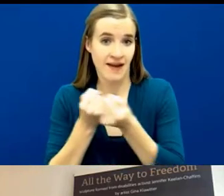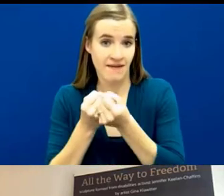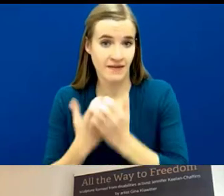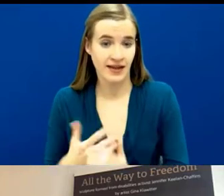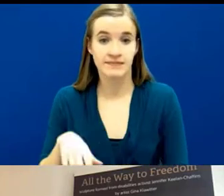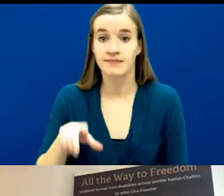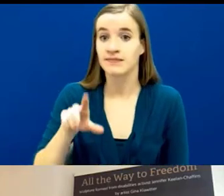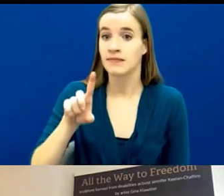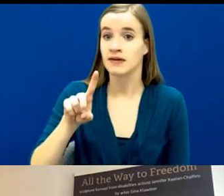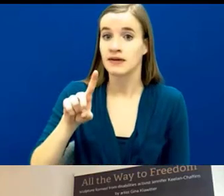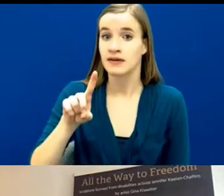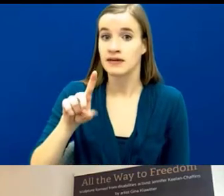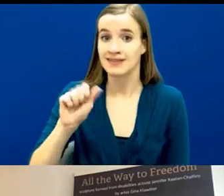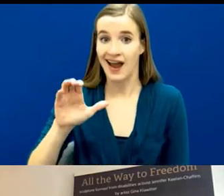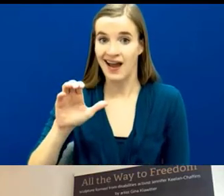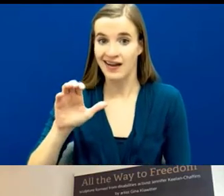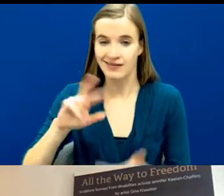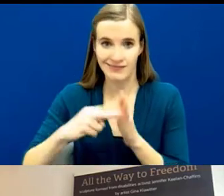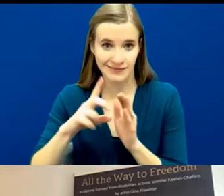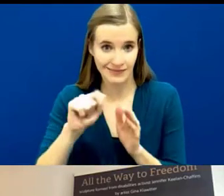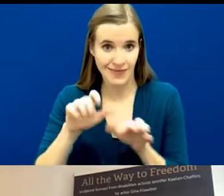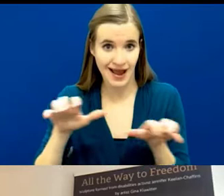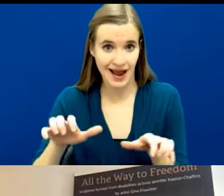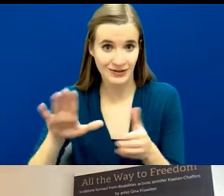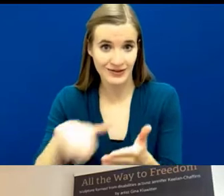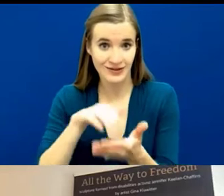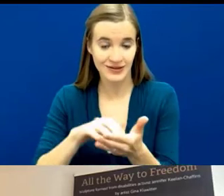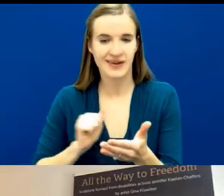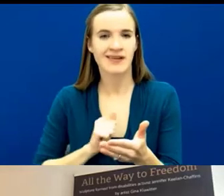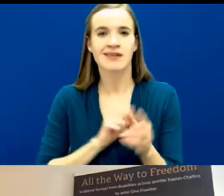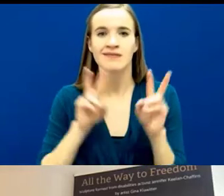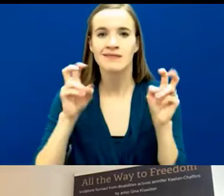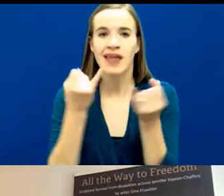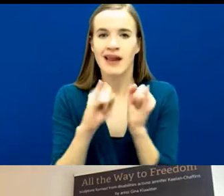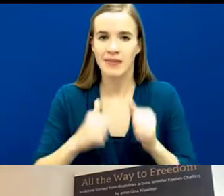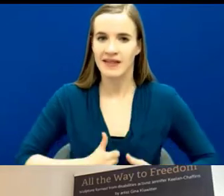Independent Living. So our focus is to promote independence and equality for